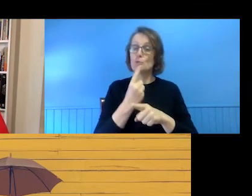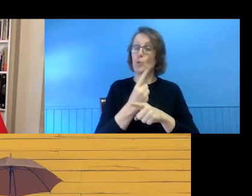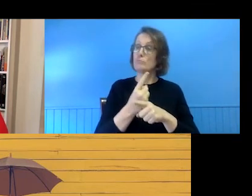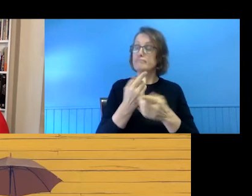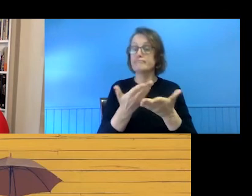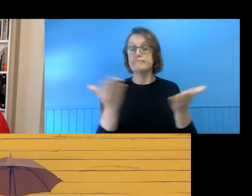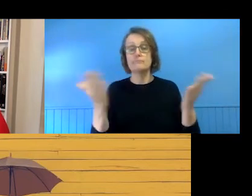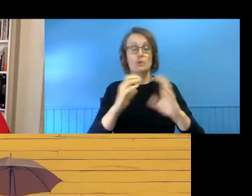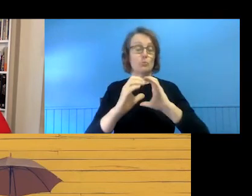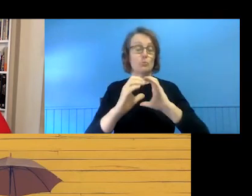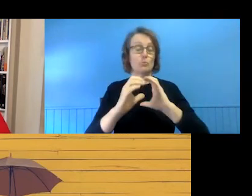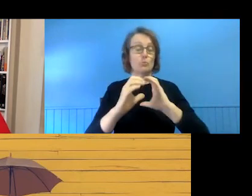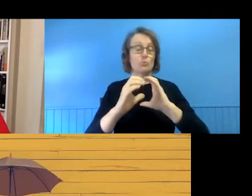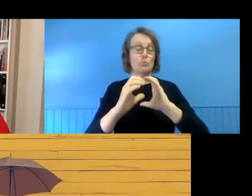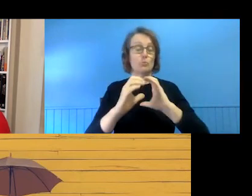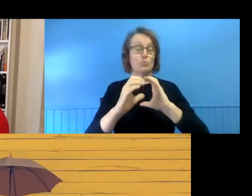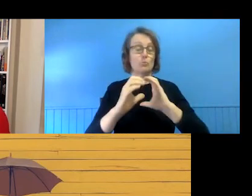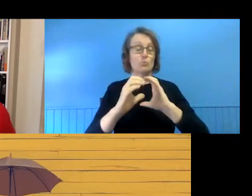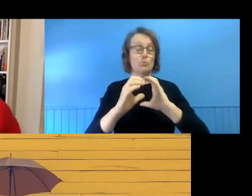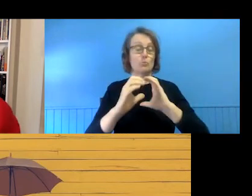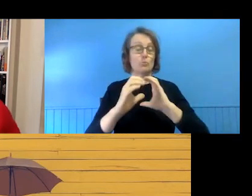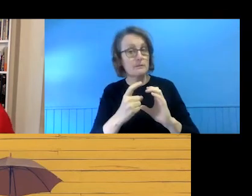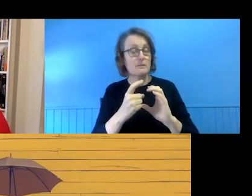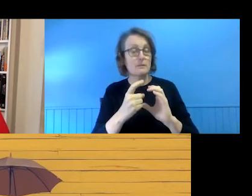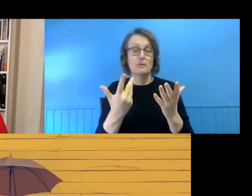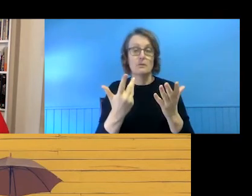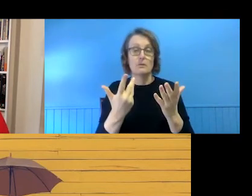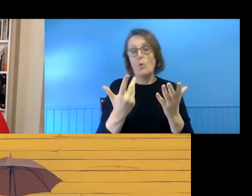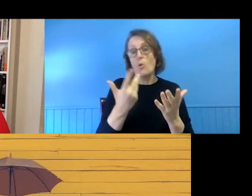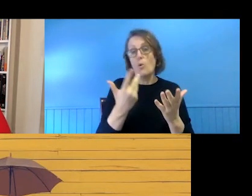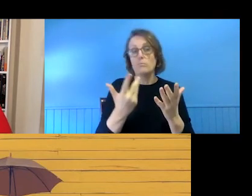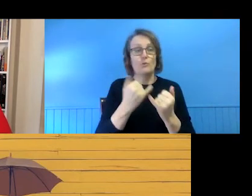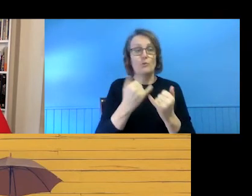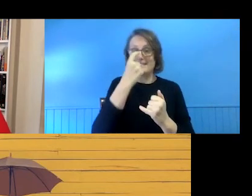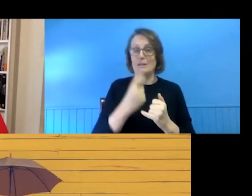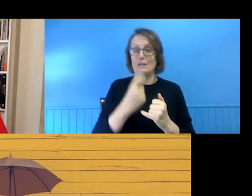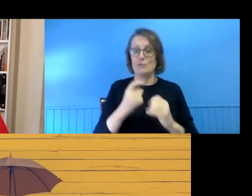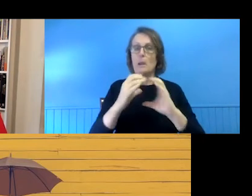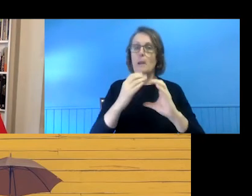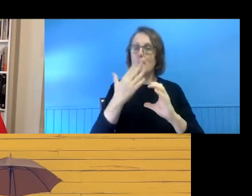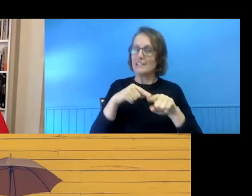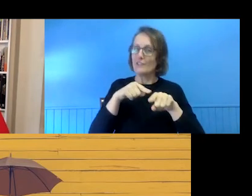and communicating with clients or audiences, take that tone of voice.